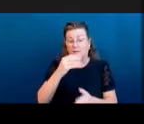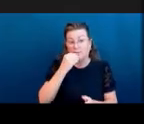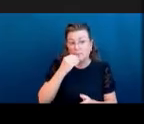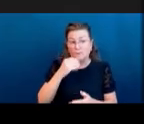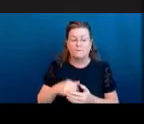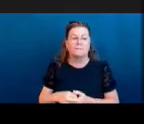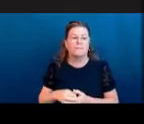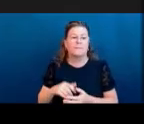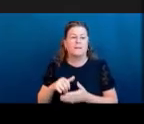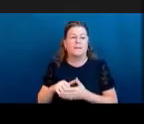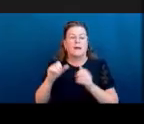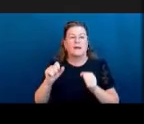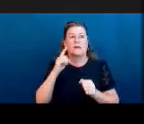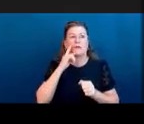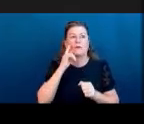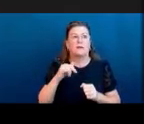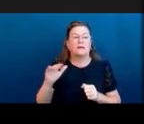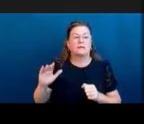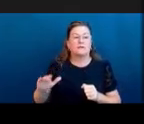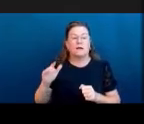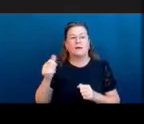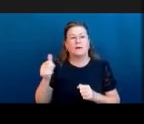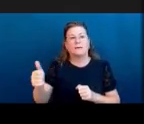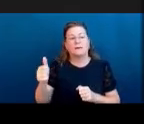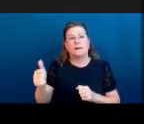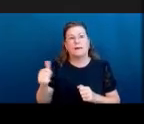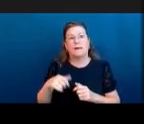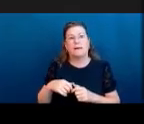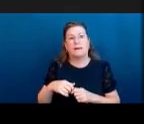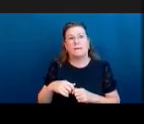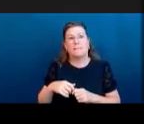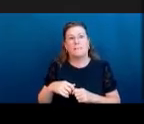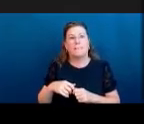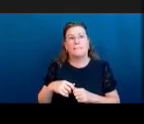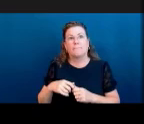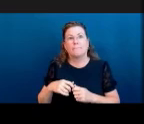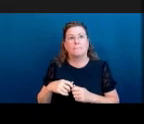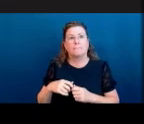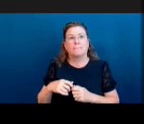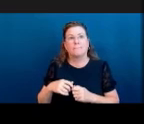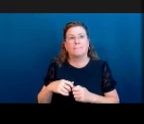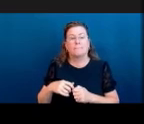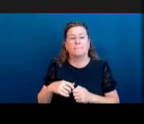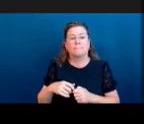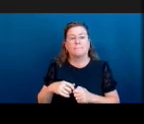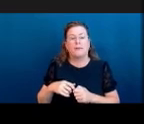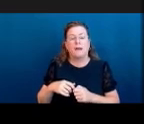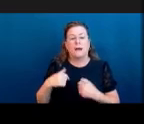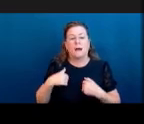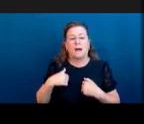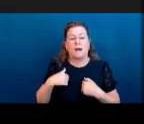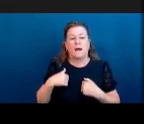that can look like a child who, um, I work, I evaluated a child